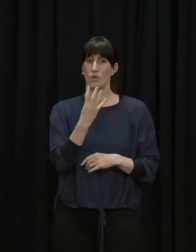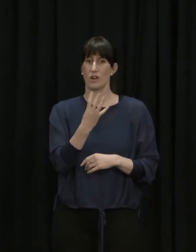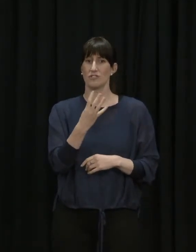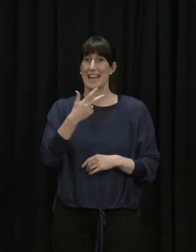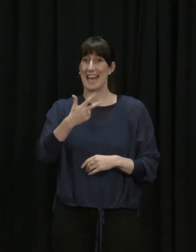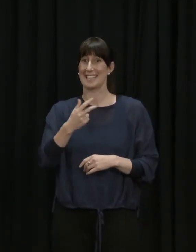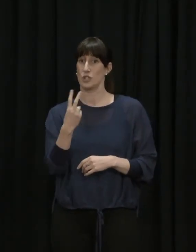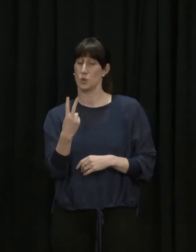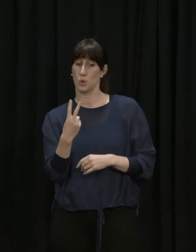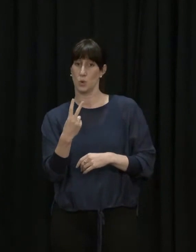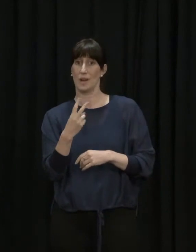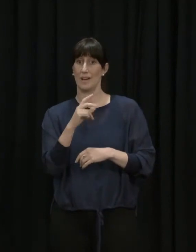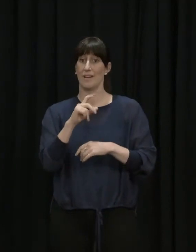A final note, the Northland DH,